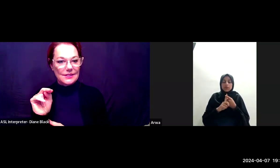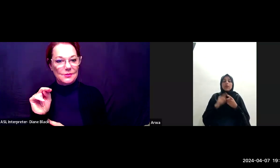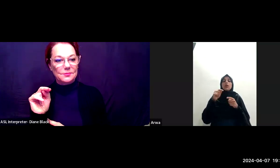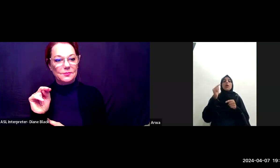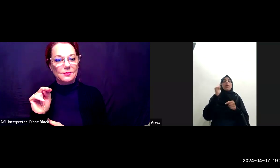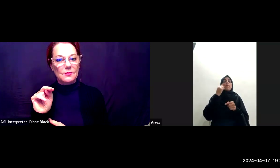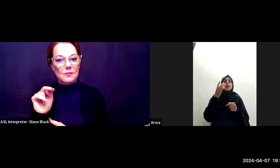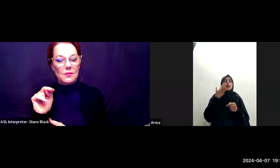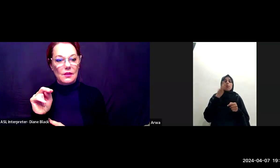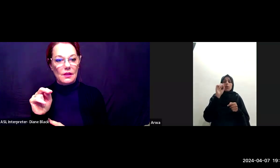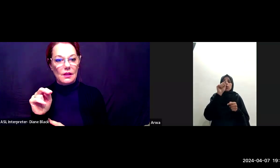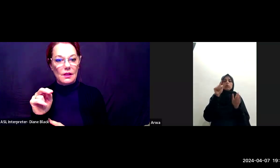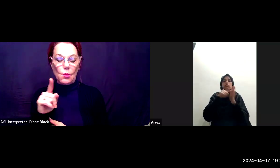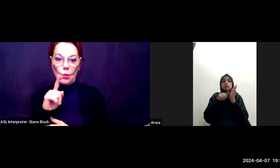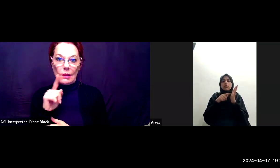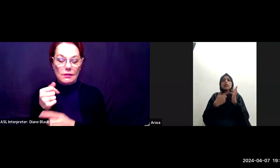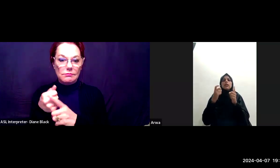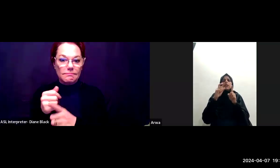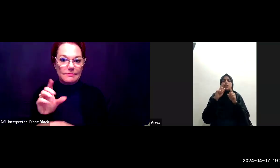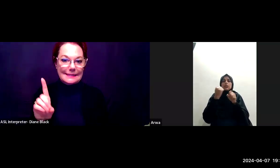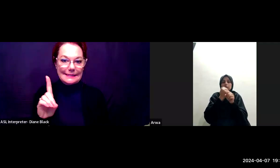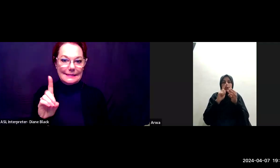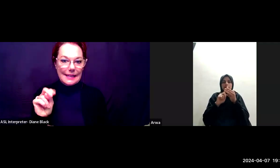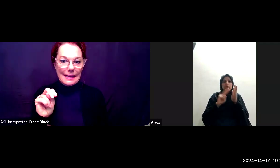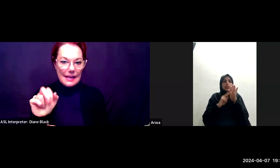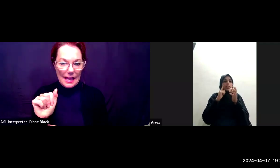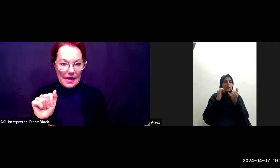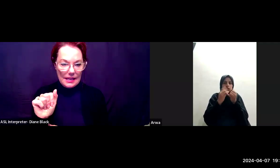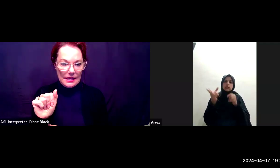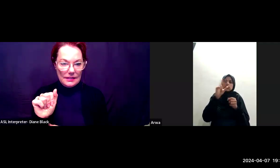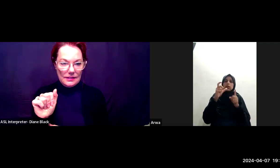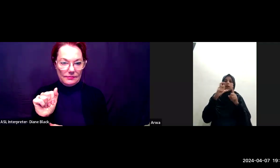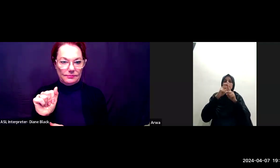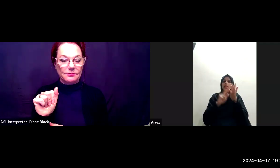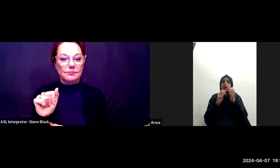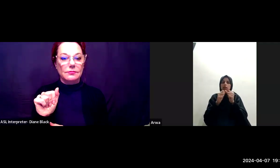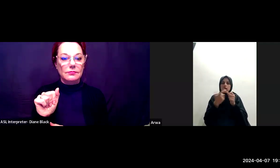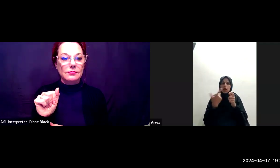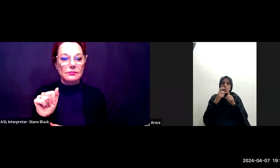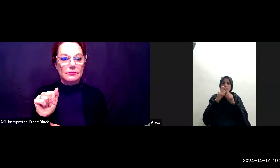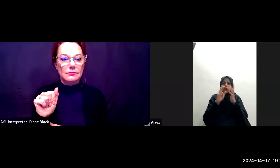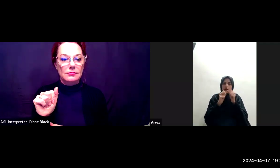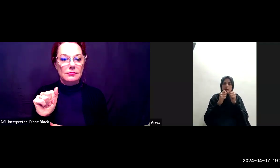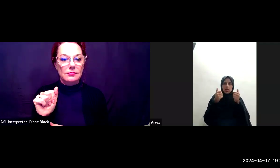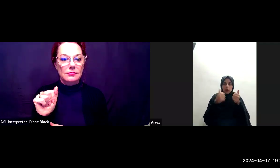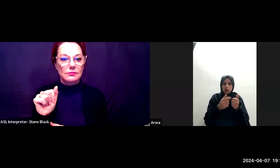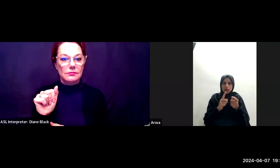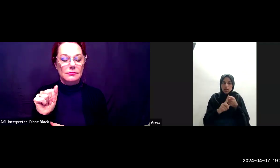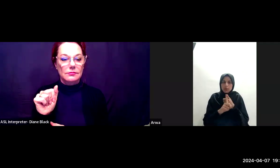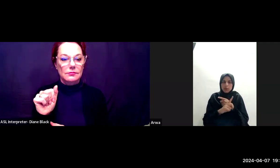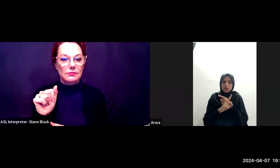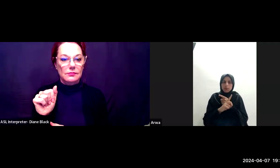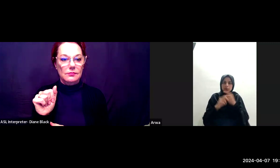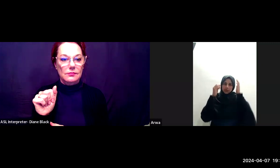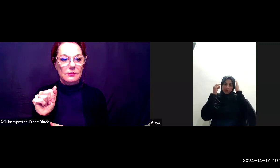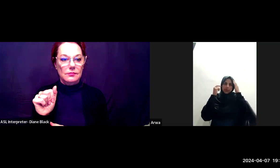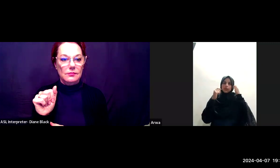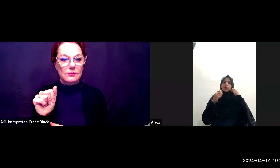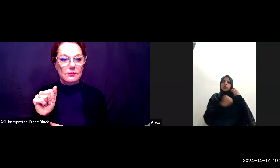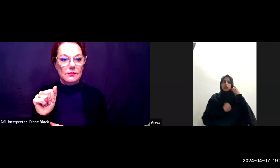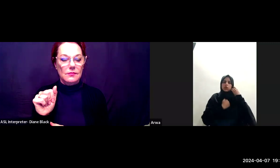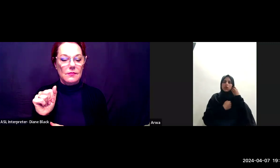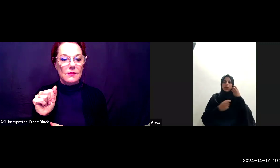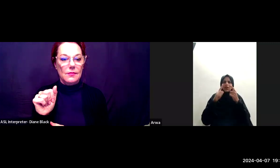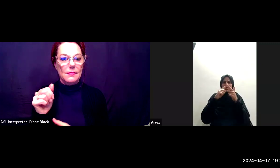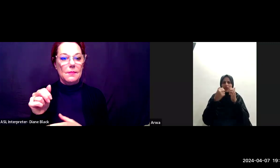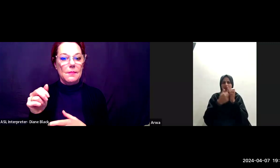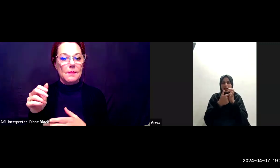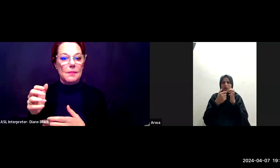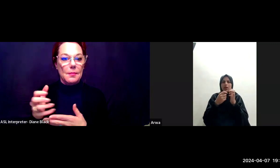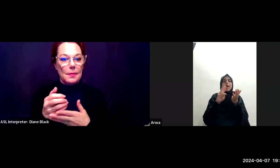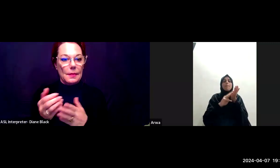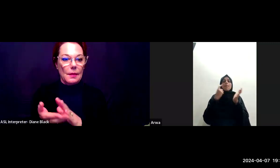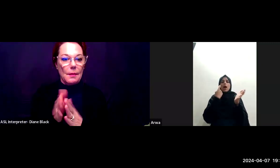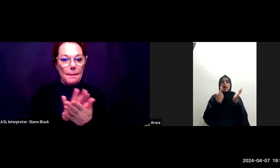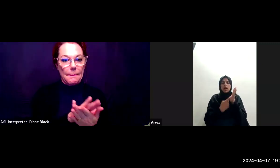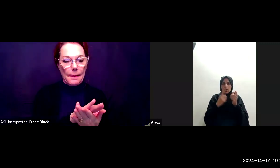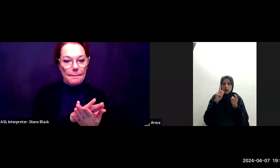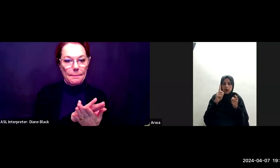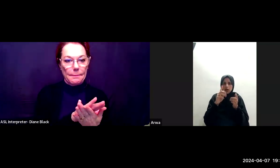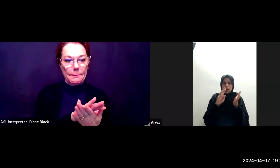genes DNA which is translated into, sorry transcribed into mRNA. okay a copy that comes from